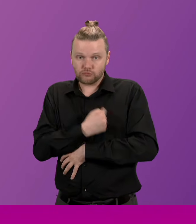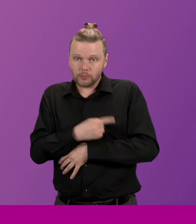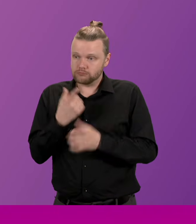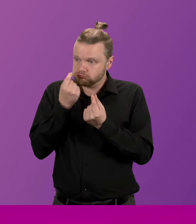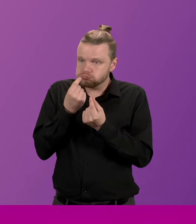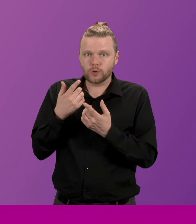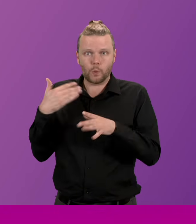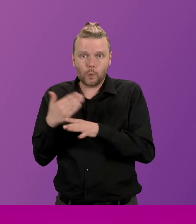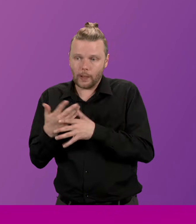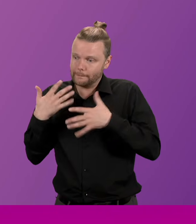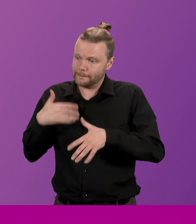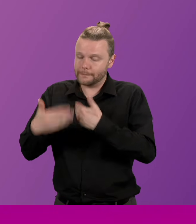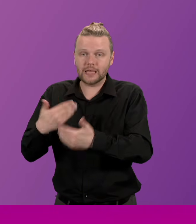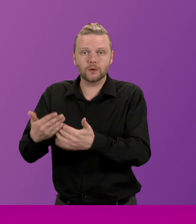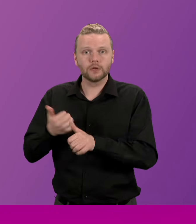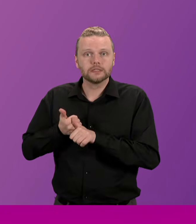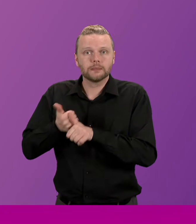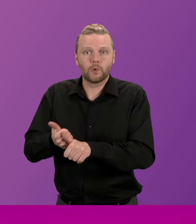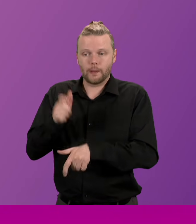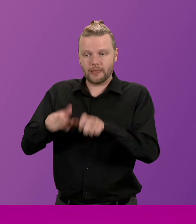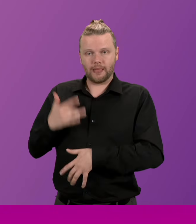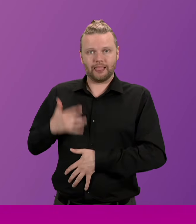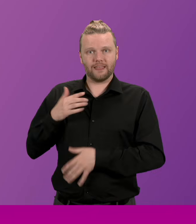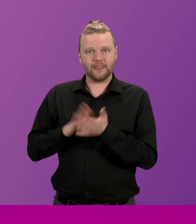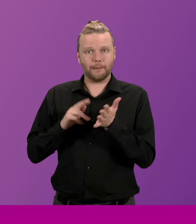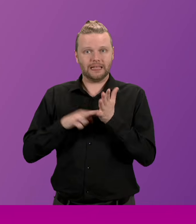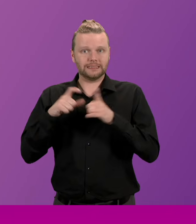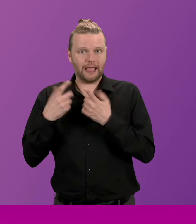already undertaking to support those who are living with motor neurone disease?